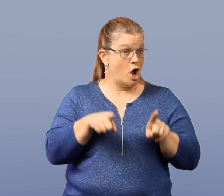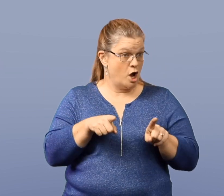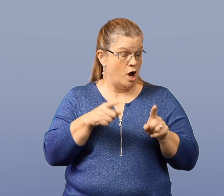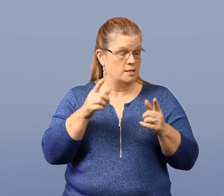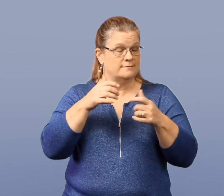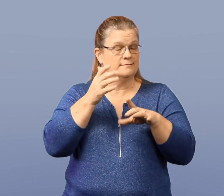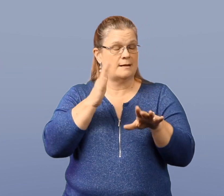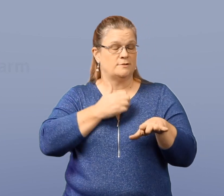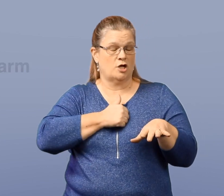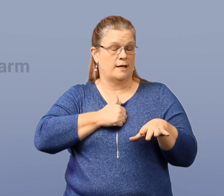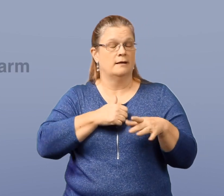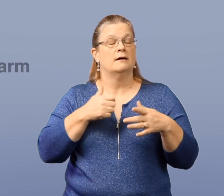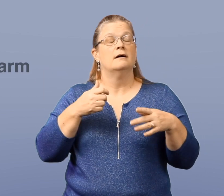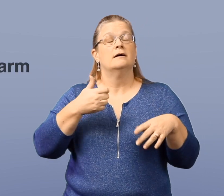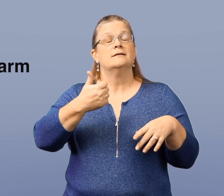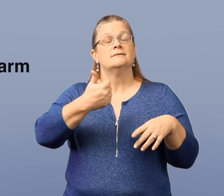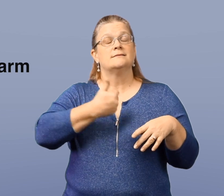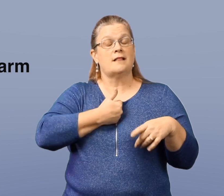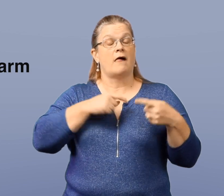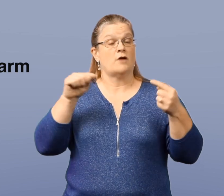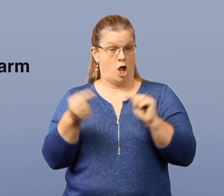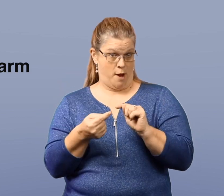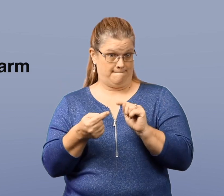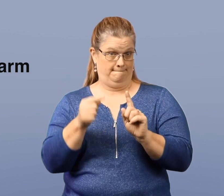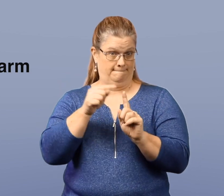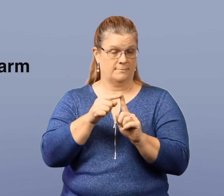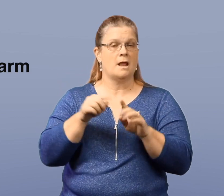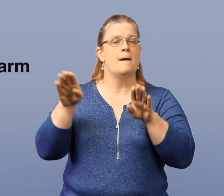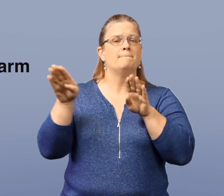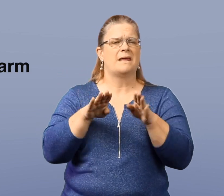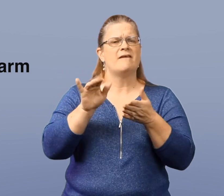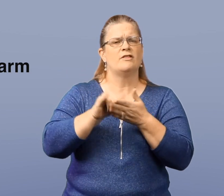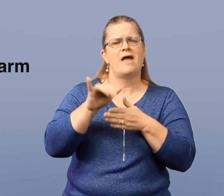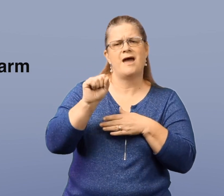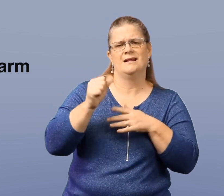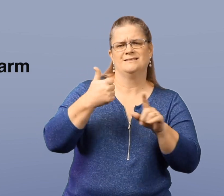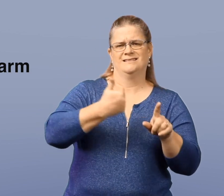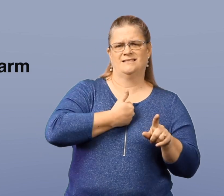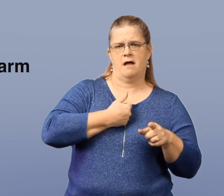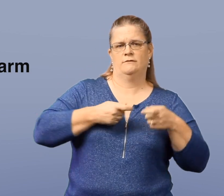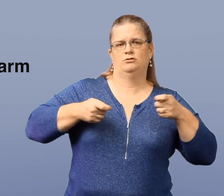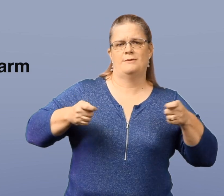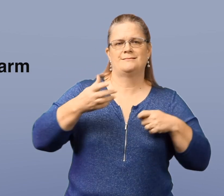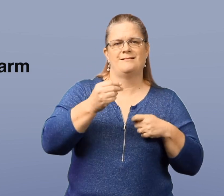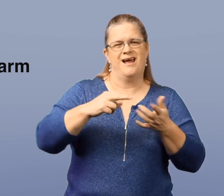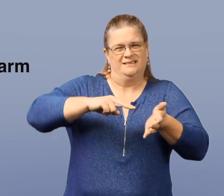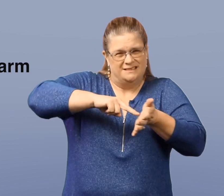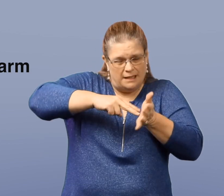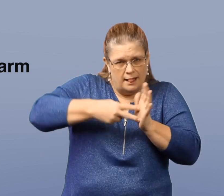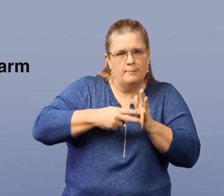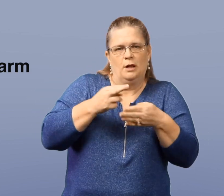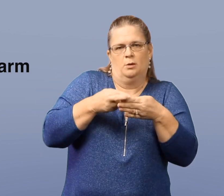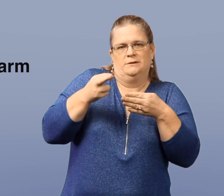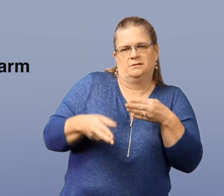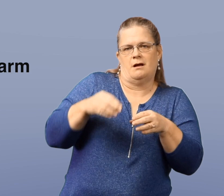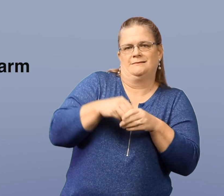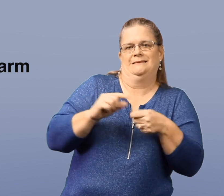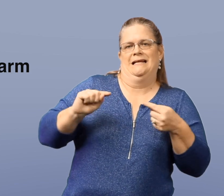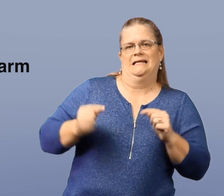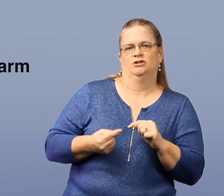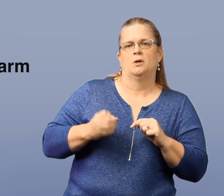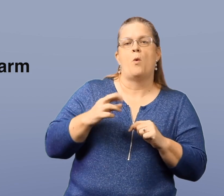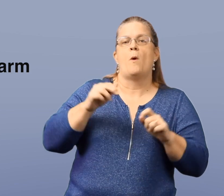The term self-harm refers to a behavior that is self-directed and deliberately results in injury